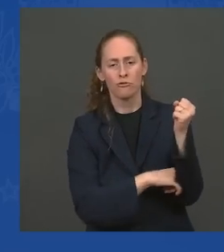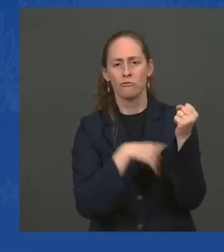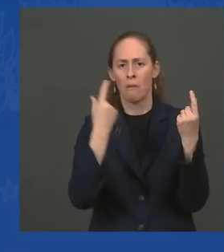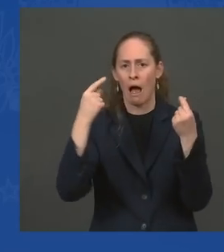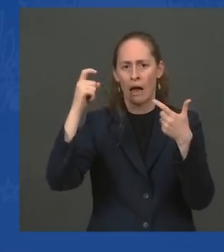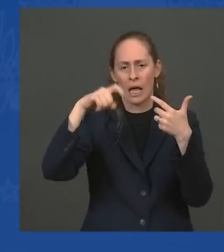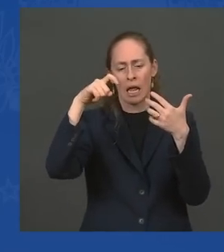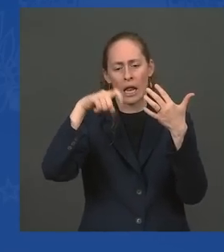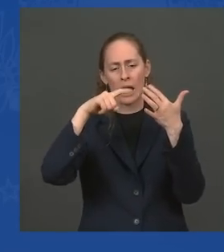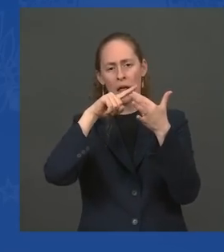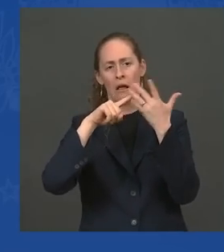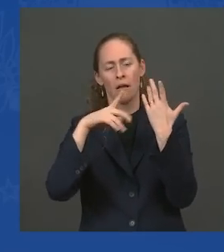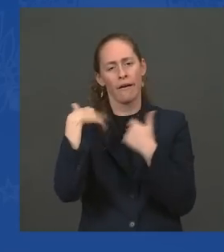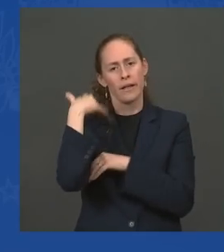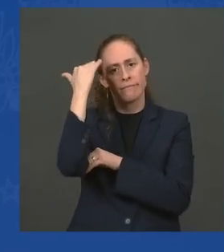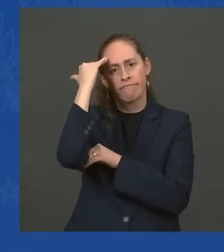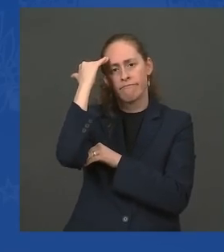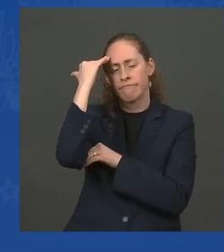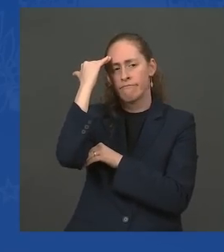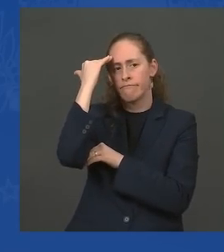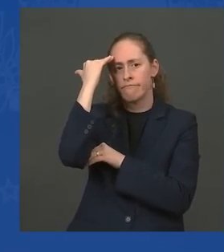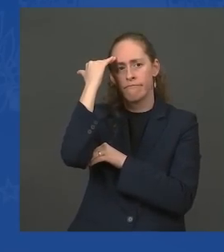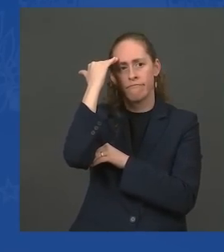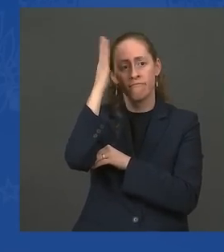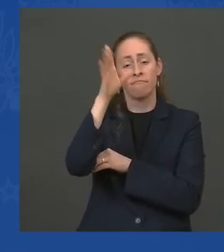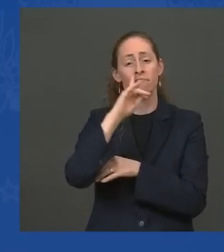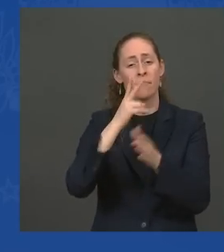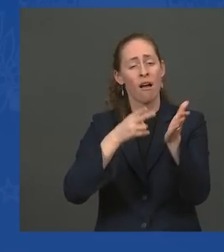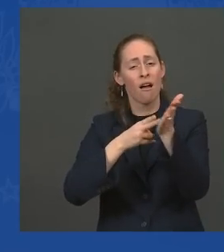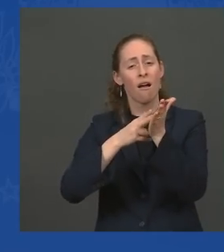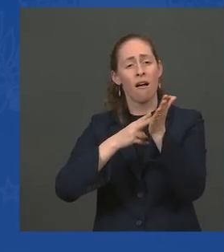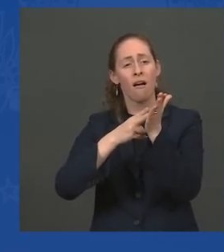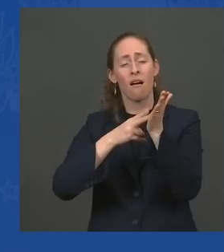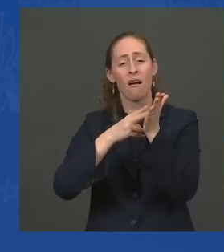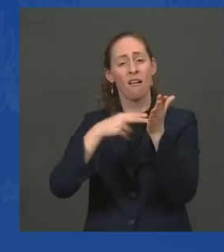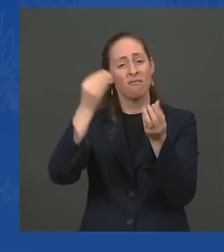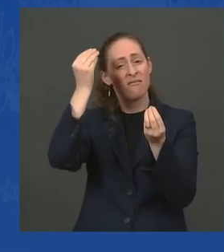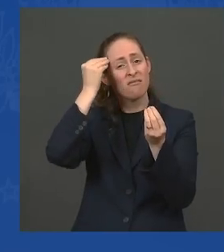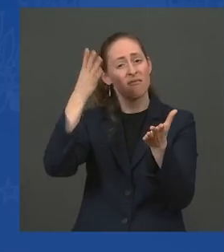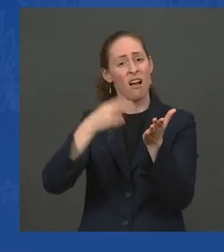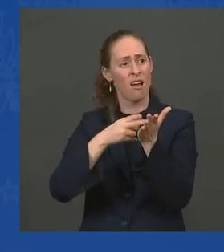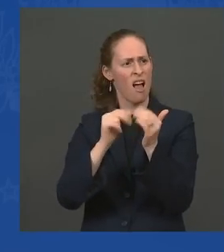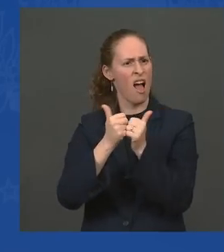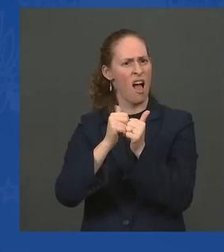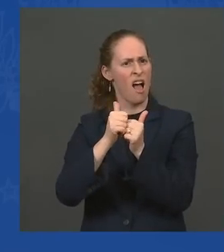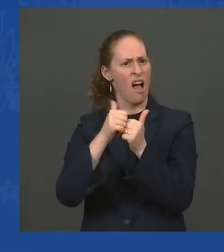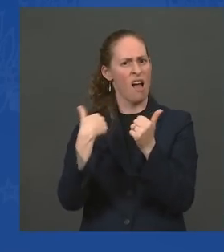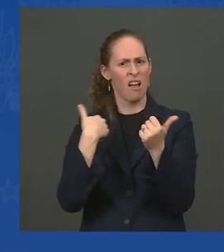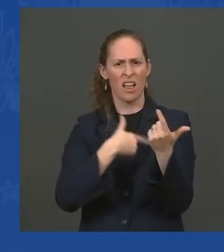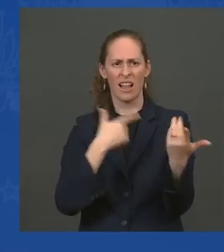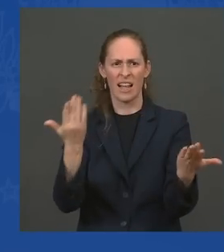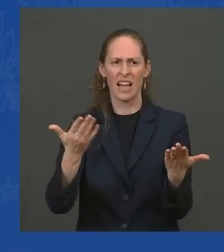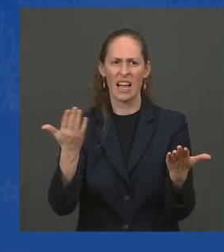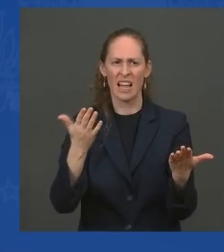The truth is I'm able to be here today, quite honestly, because infrastructure, my father was a construction worker.